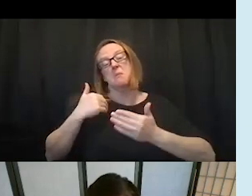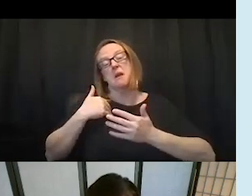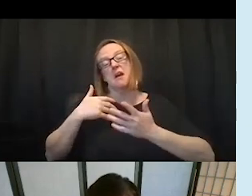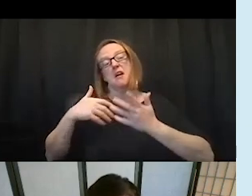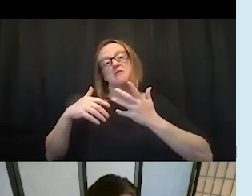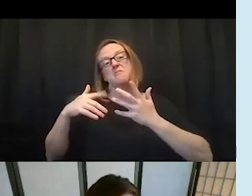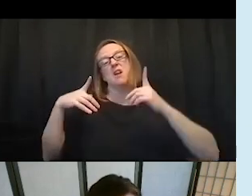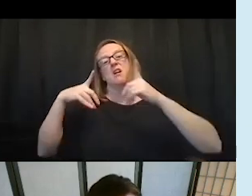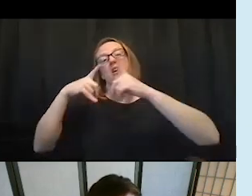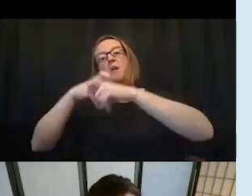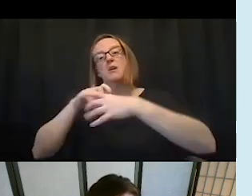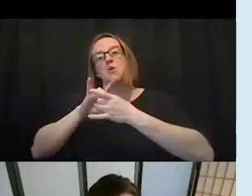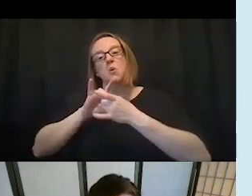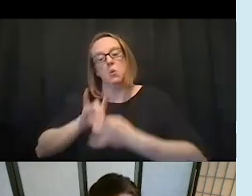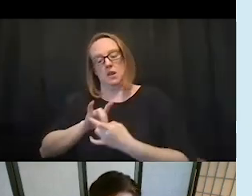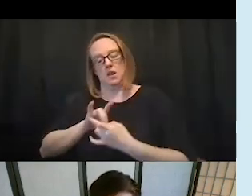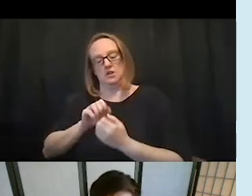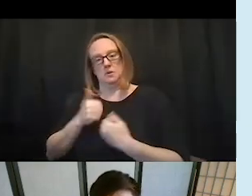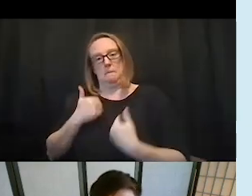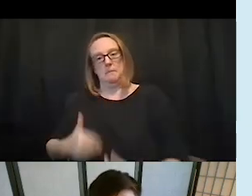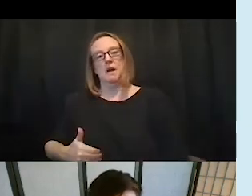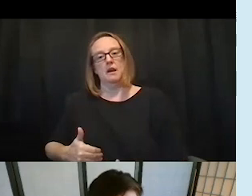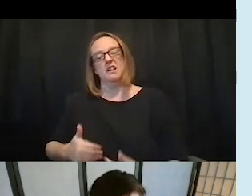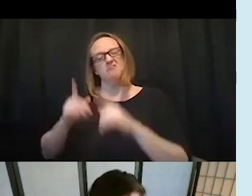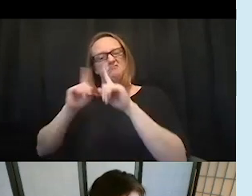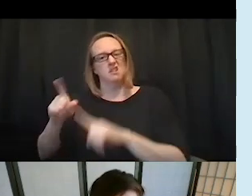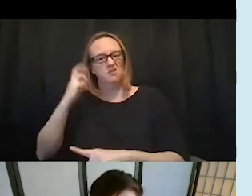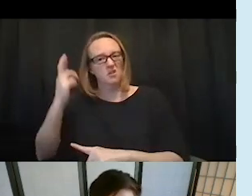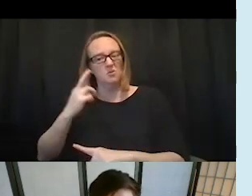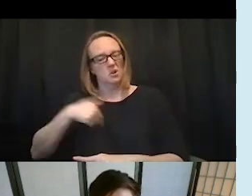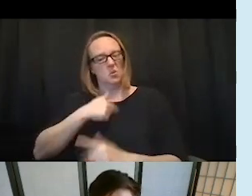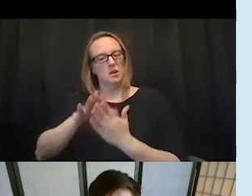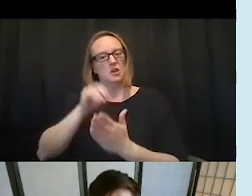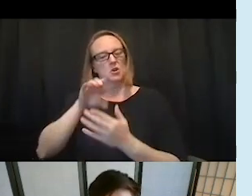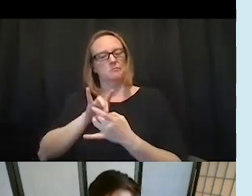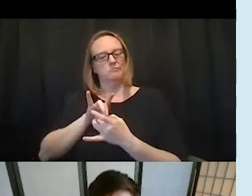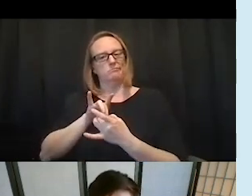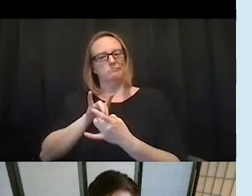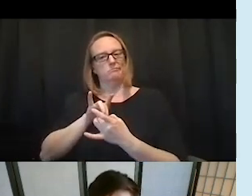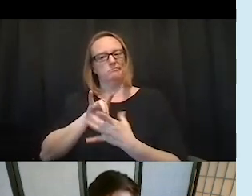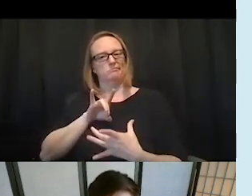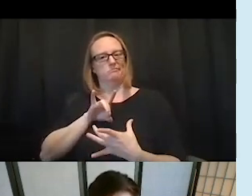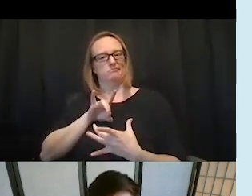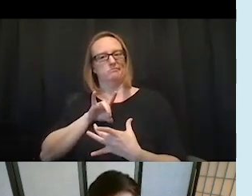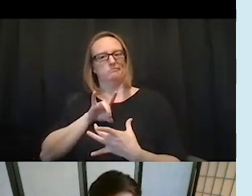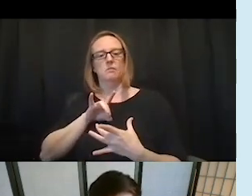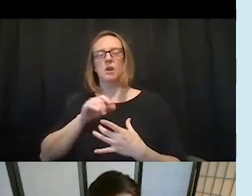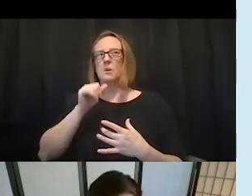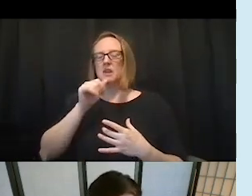reasons um we learned to kind of detach from our body um we're not really fully uh observe the